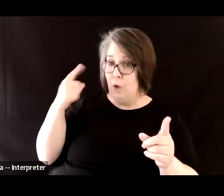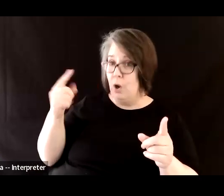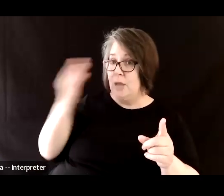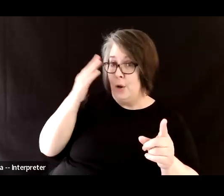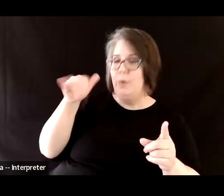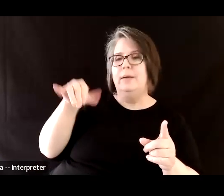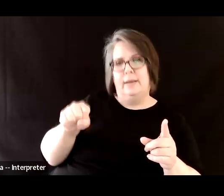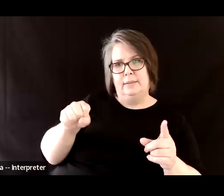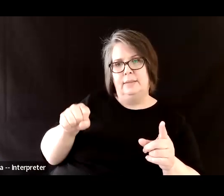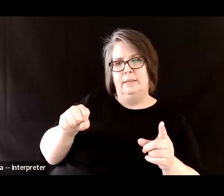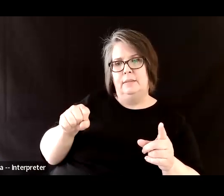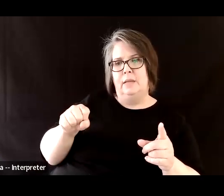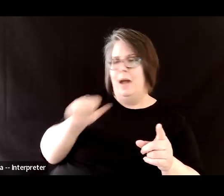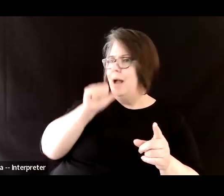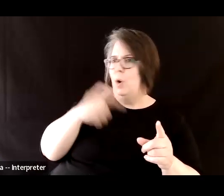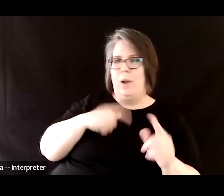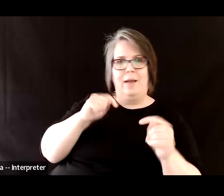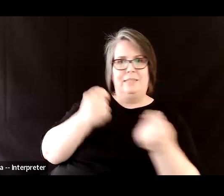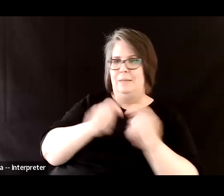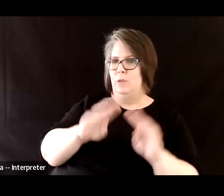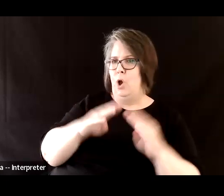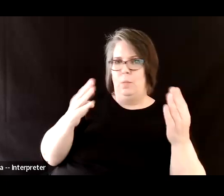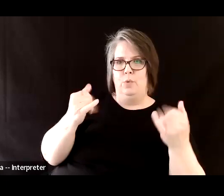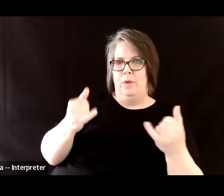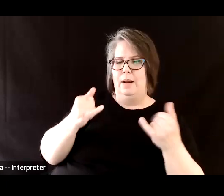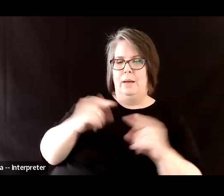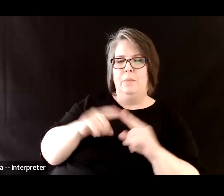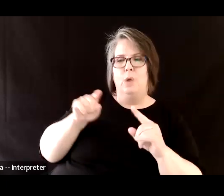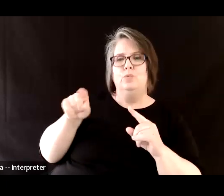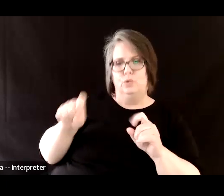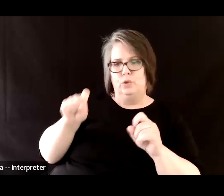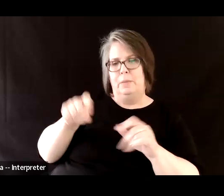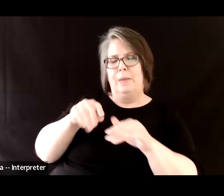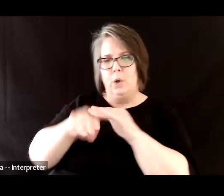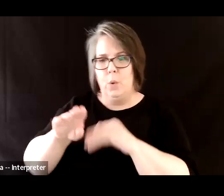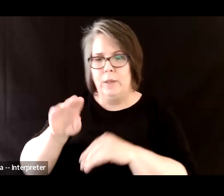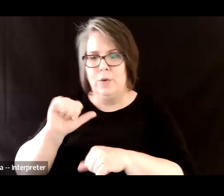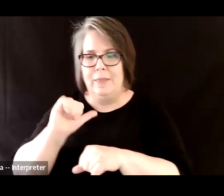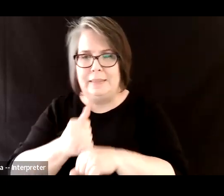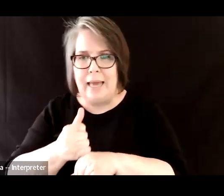You're going to want -- I don't have teams open in front of me right now but you should be able to go to your settings and fine